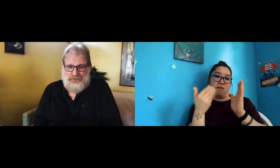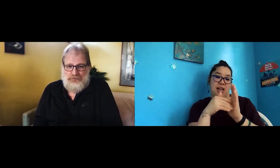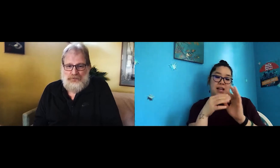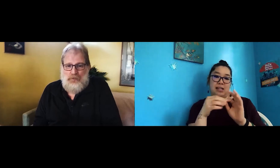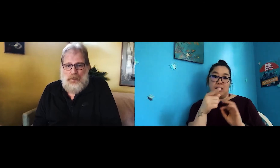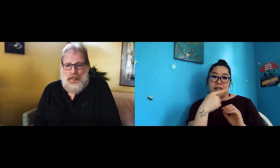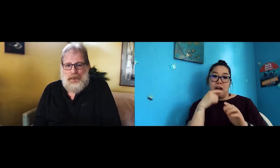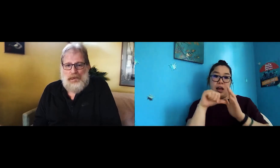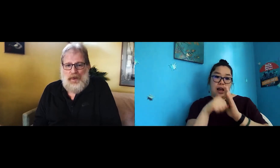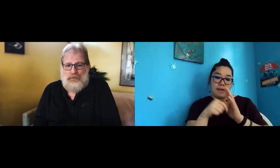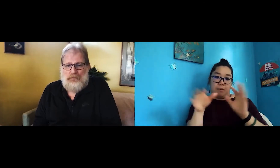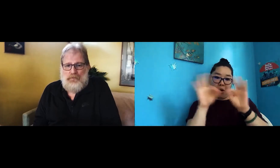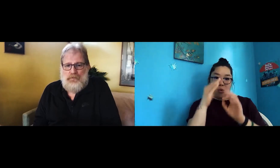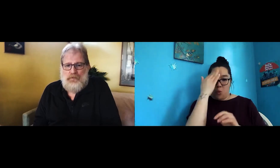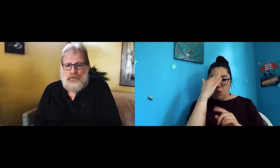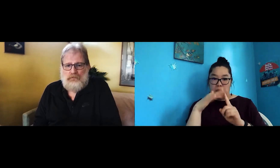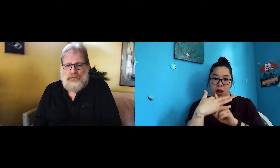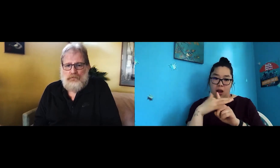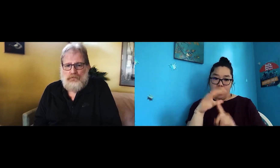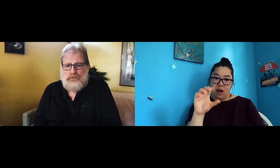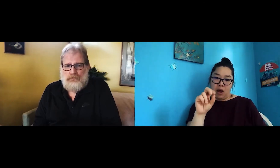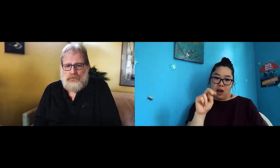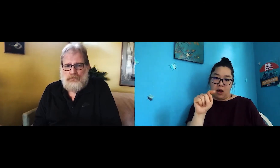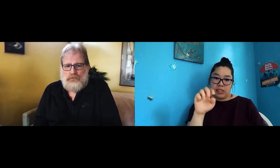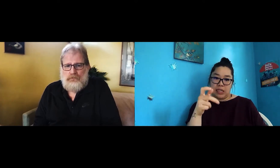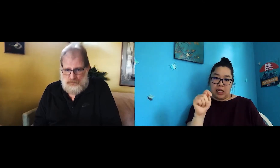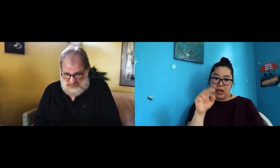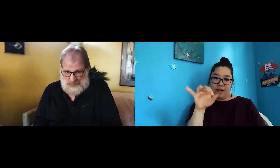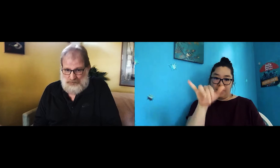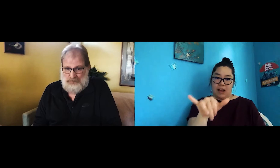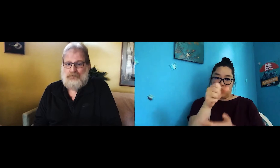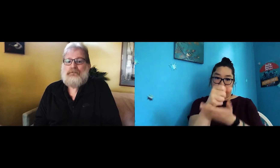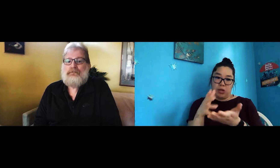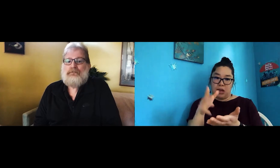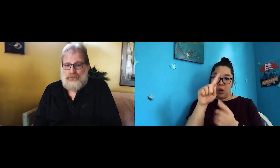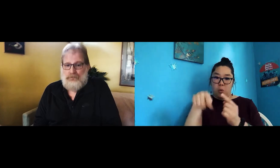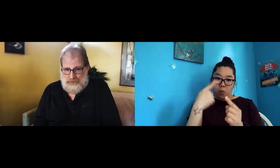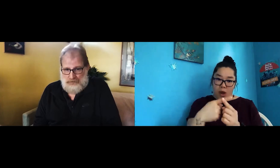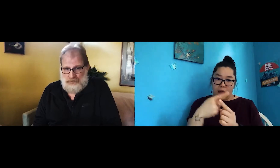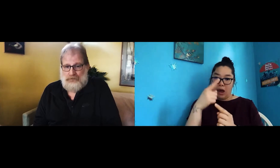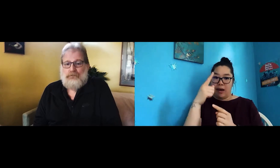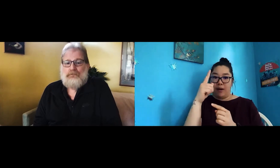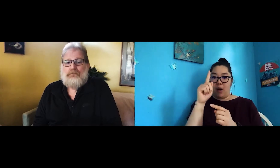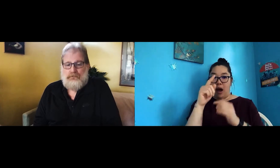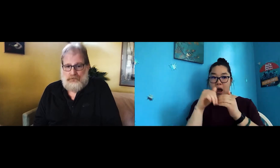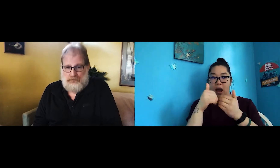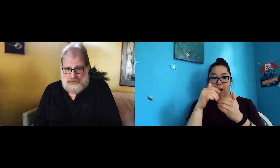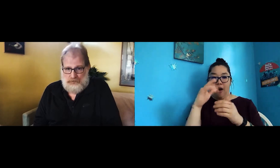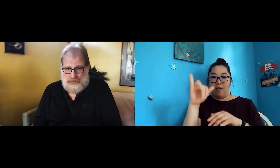That reemphasizes the importance of knowing the context of the script, and the time period,